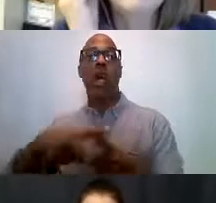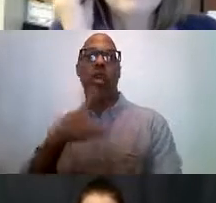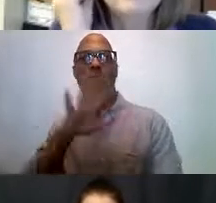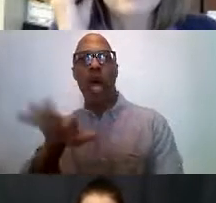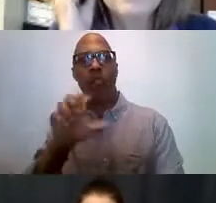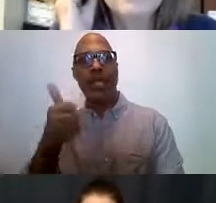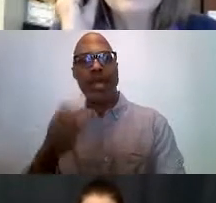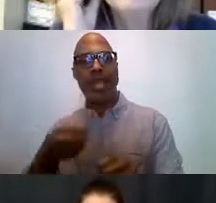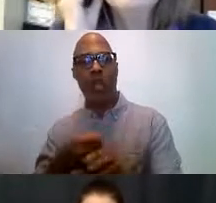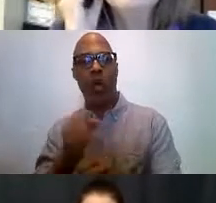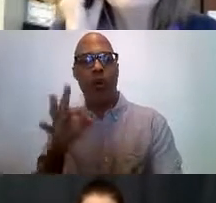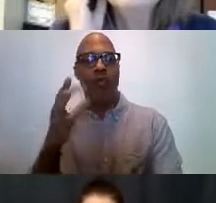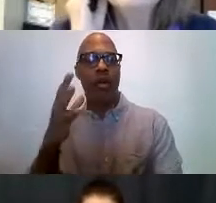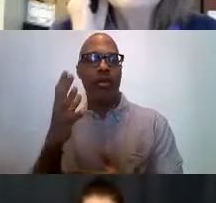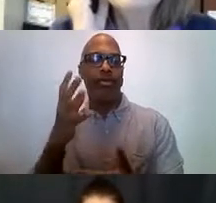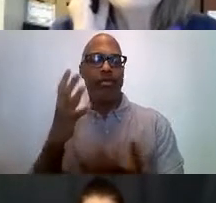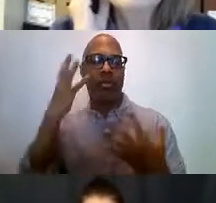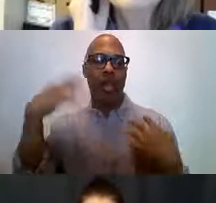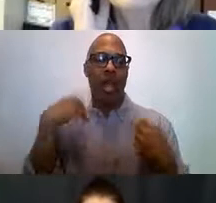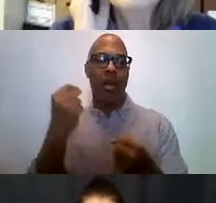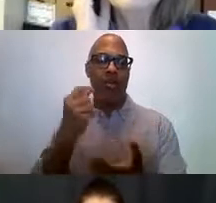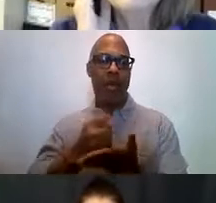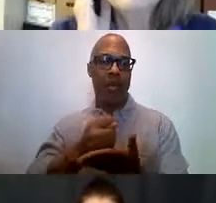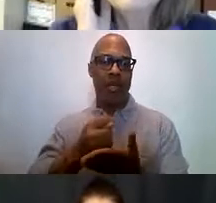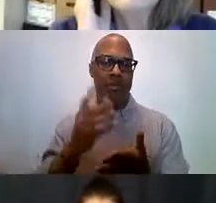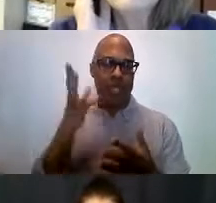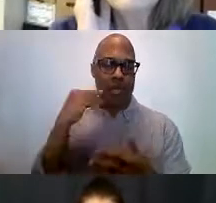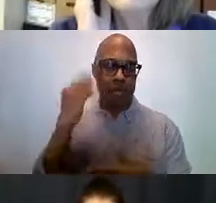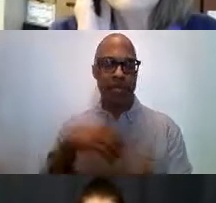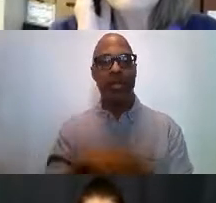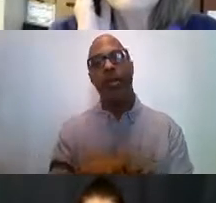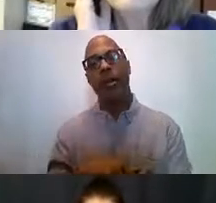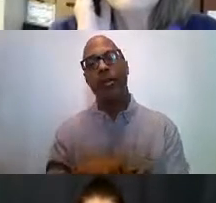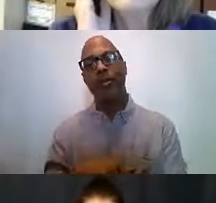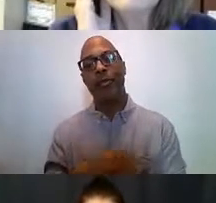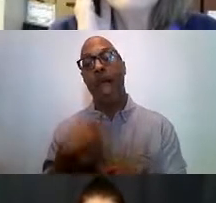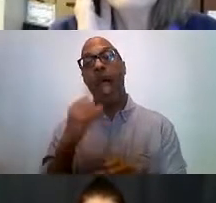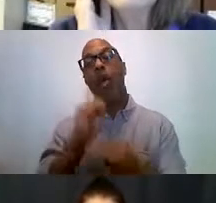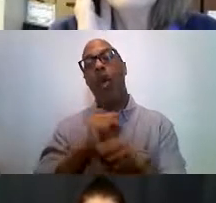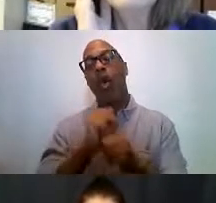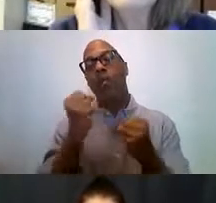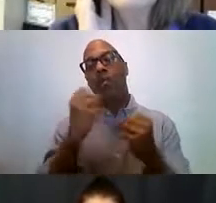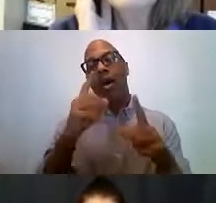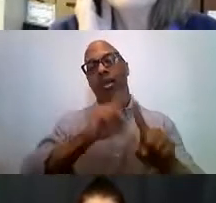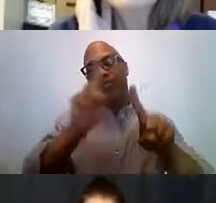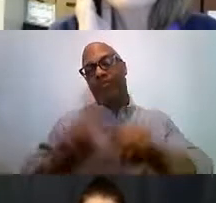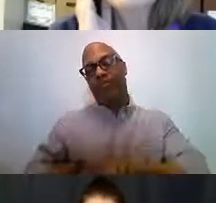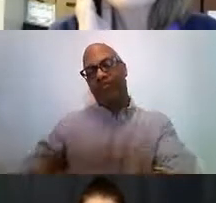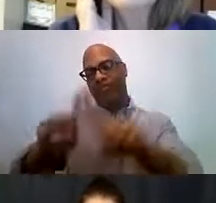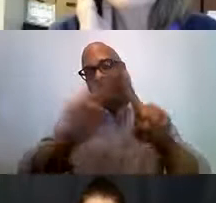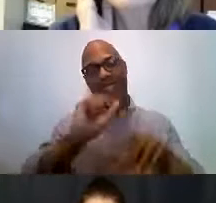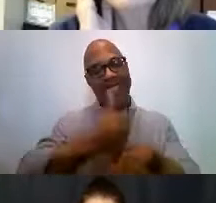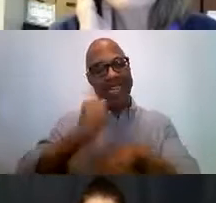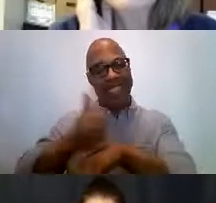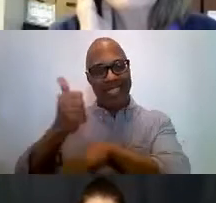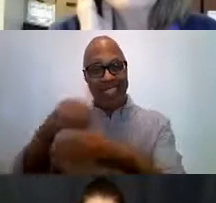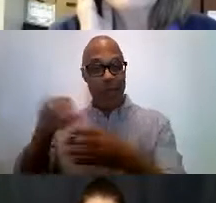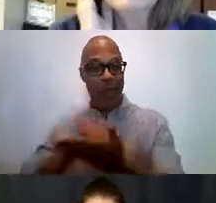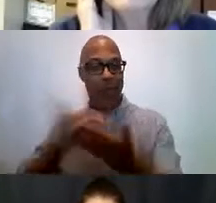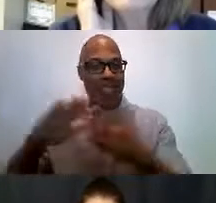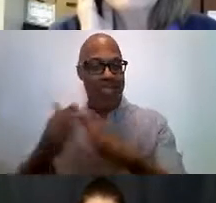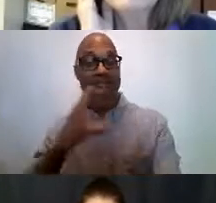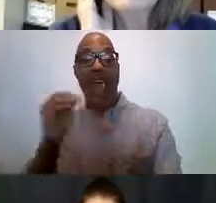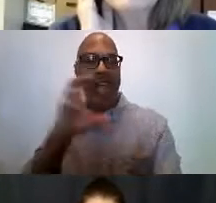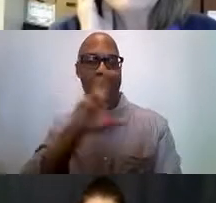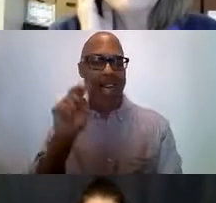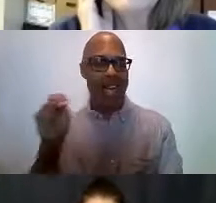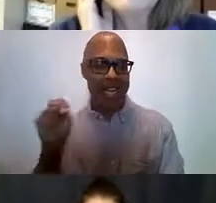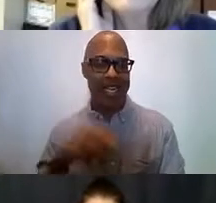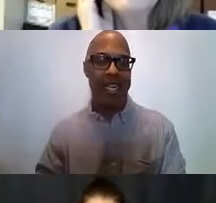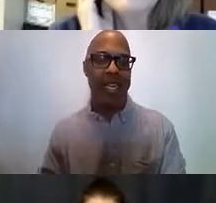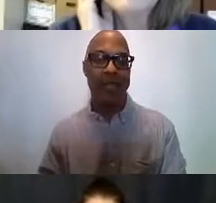about eight years of Mental Health therapy. I have worked in several different settings in New York City and Connecticut.